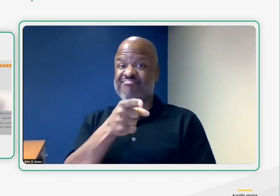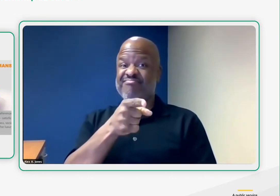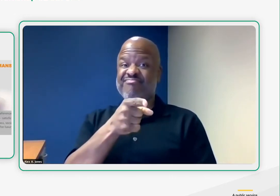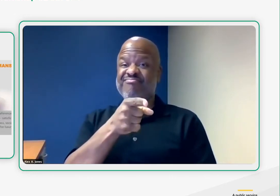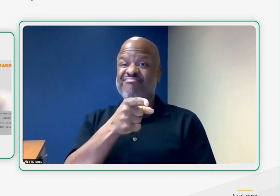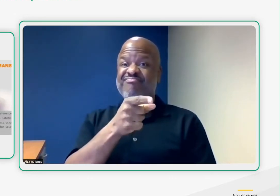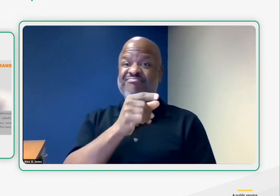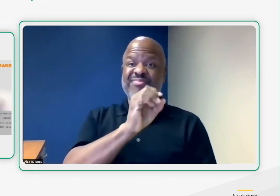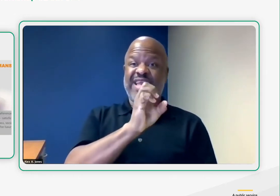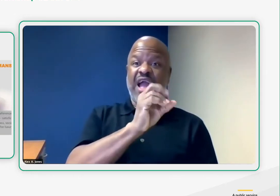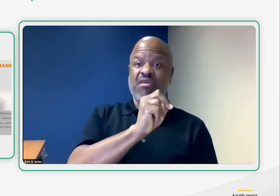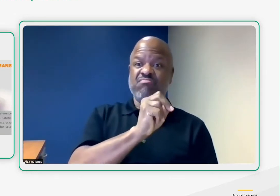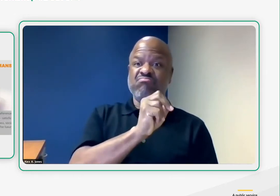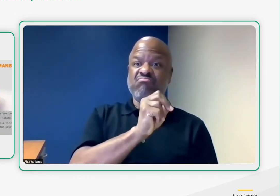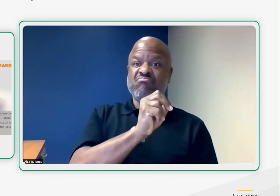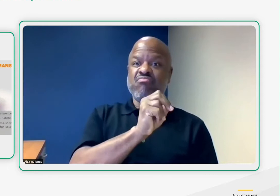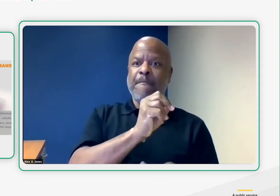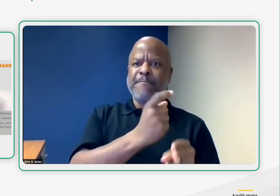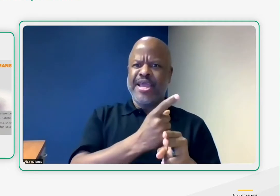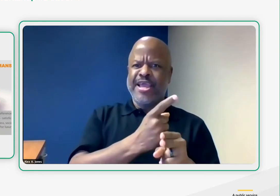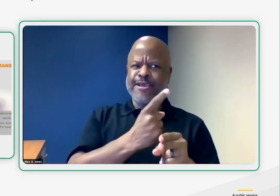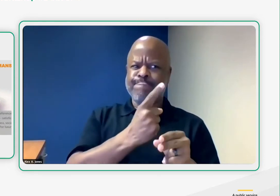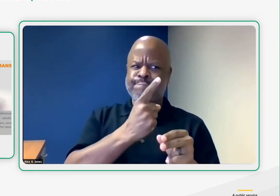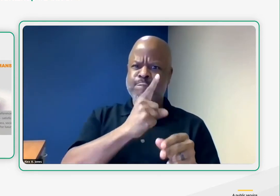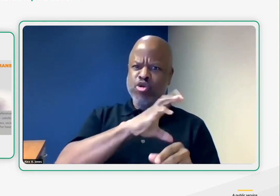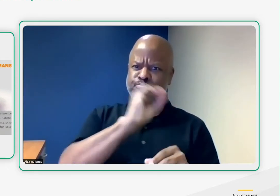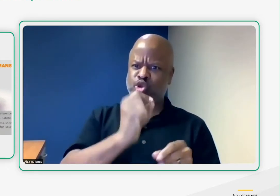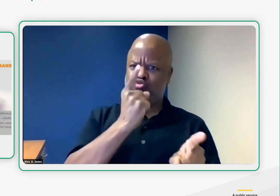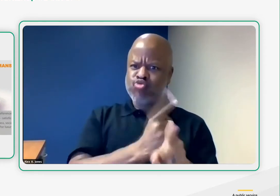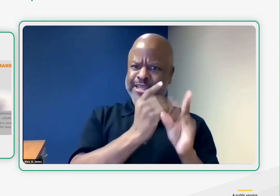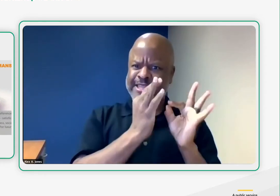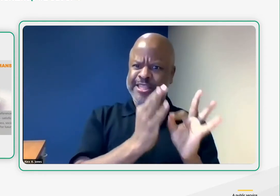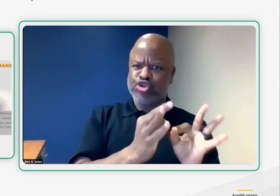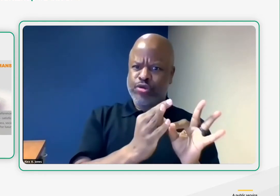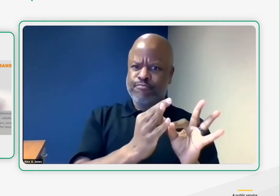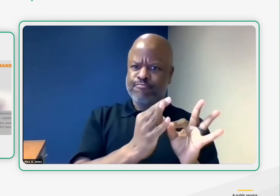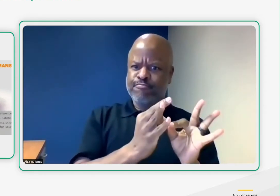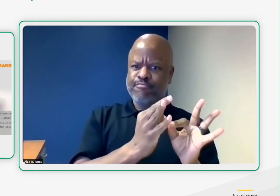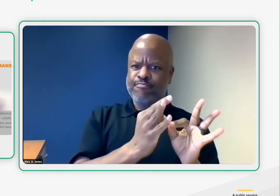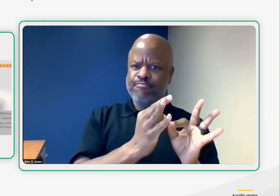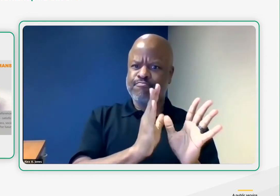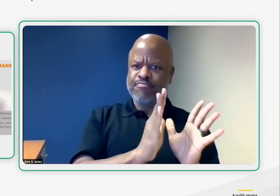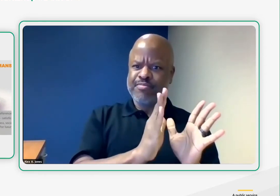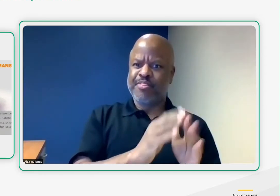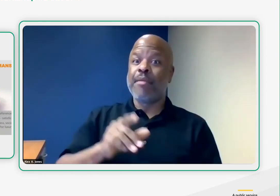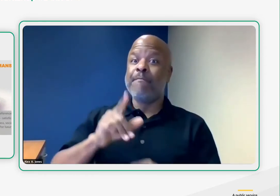And so, when you think about the economy, you think about making the right decision.